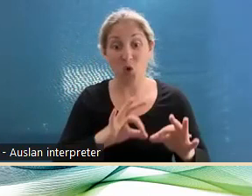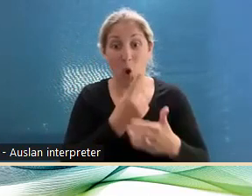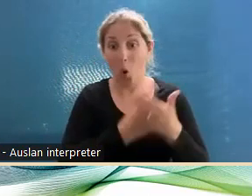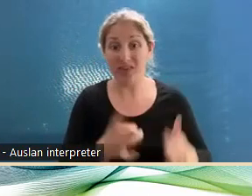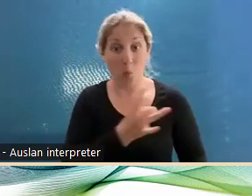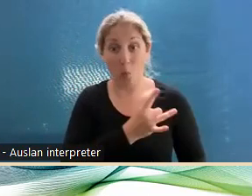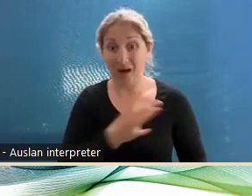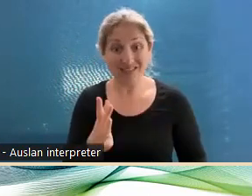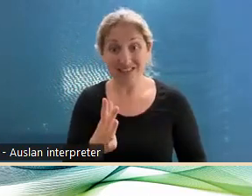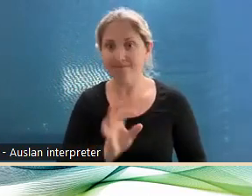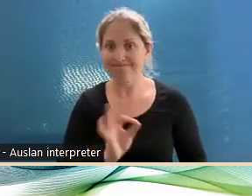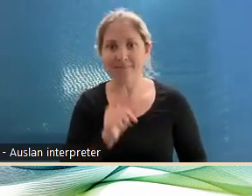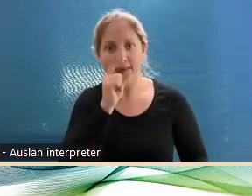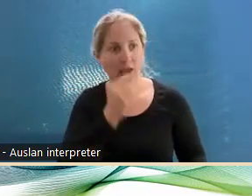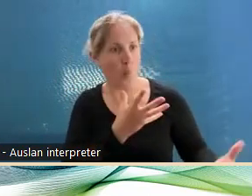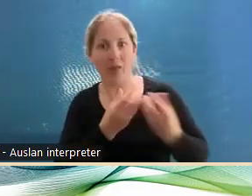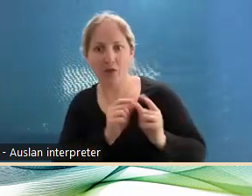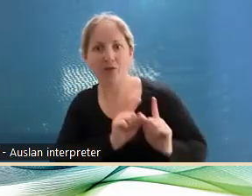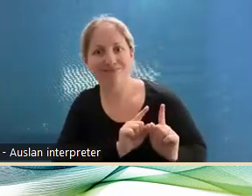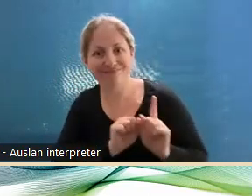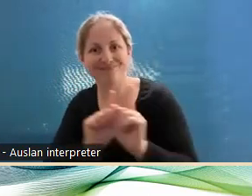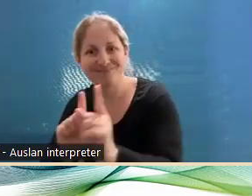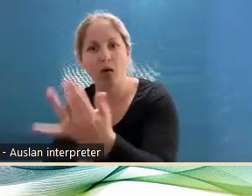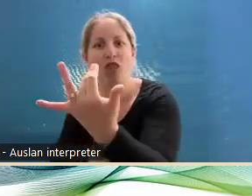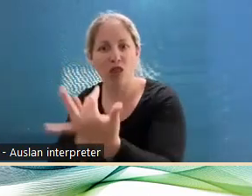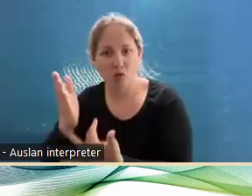stage of the Independent Expert Review.